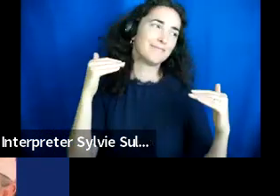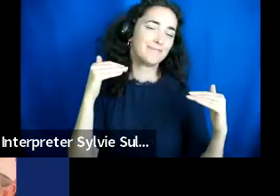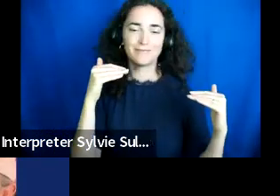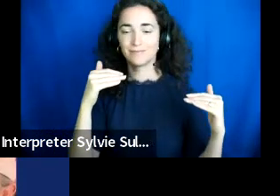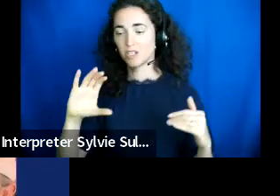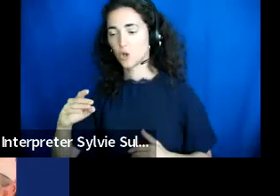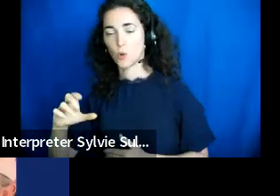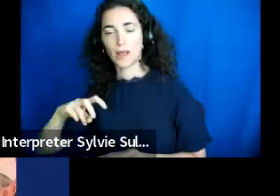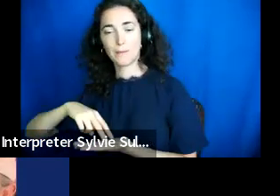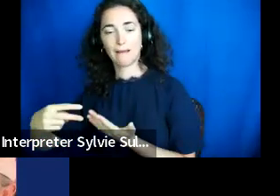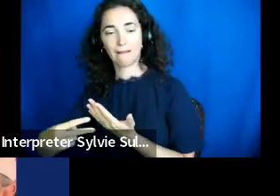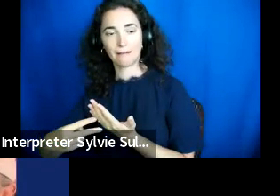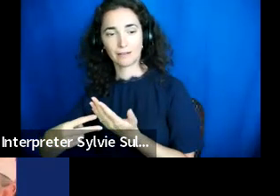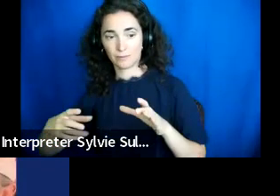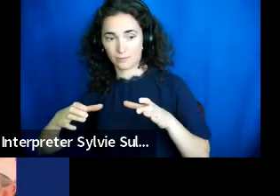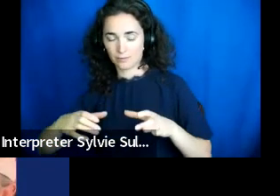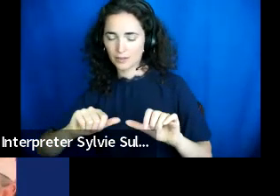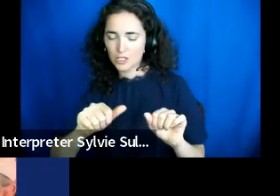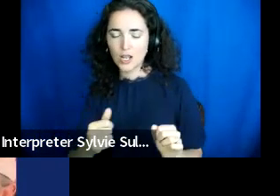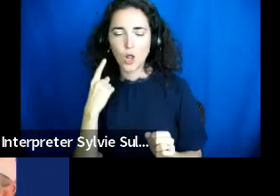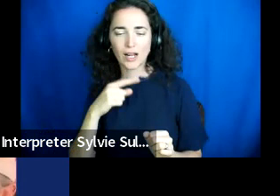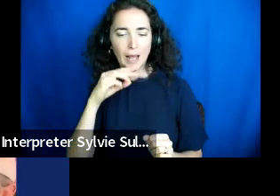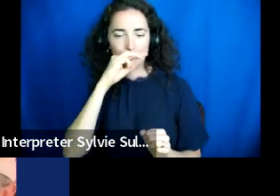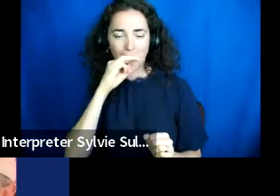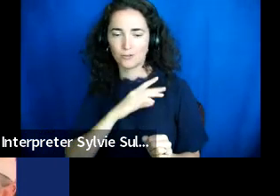Chloe's pancakes were shaped into a mouse, and looked super delicious.